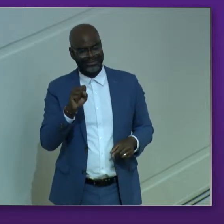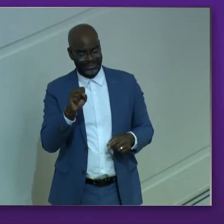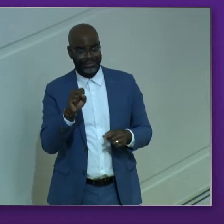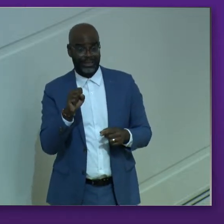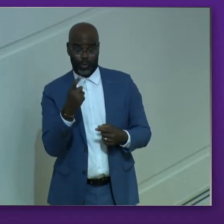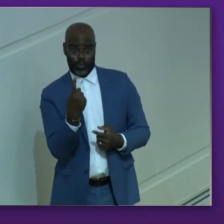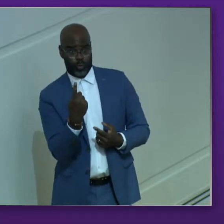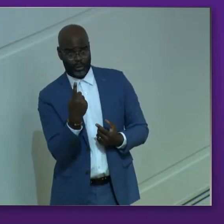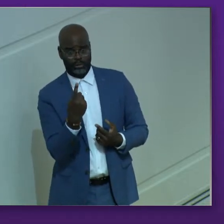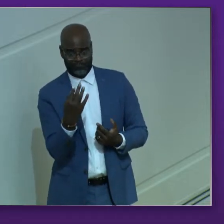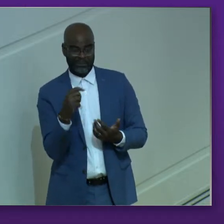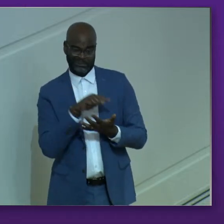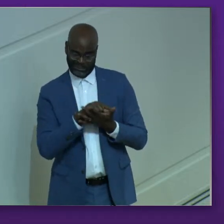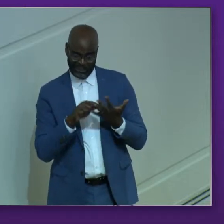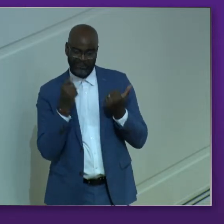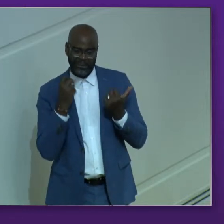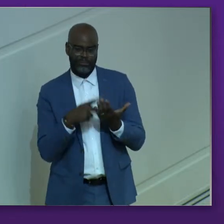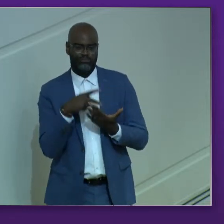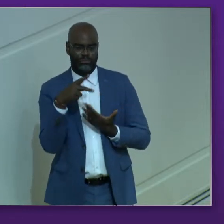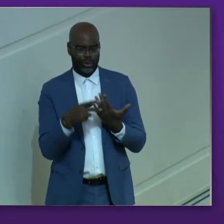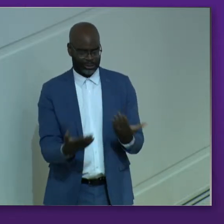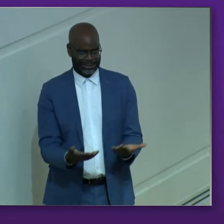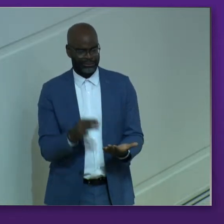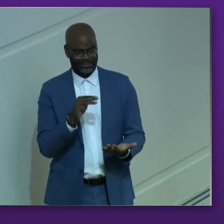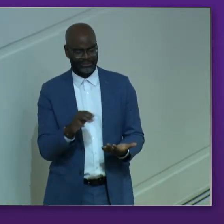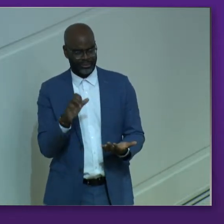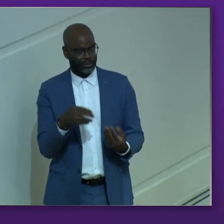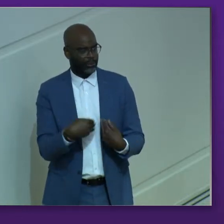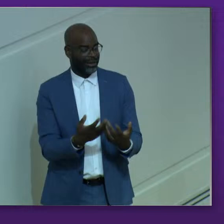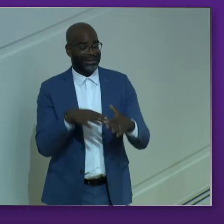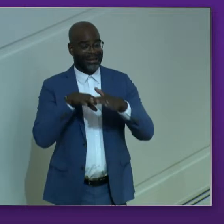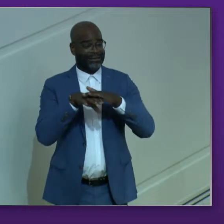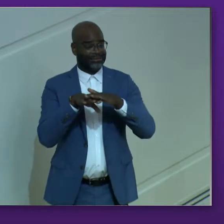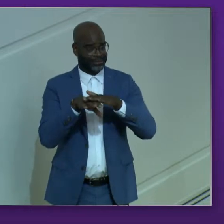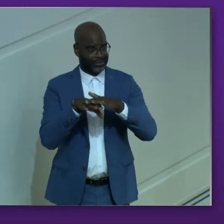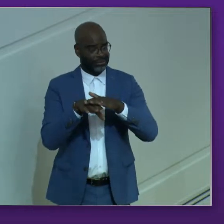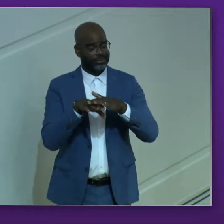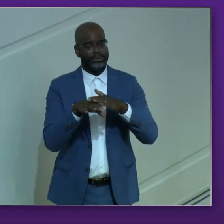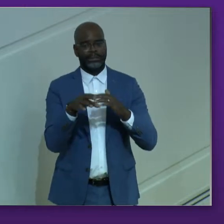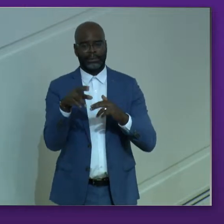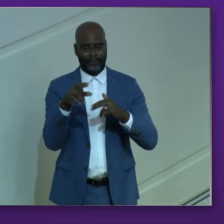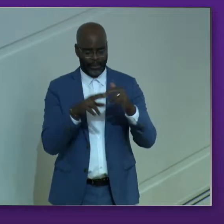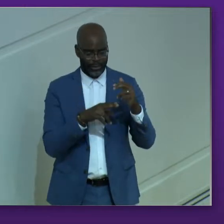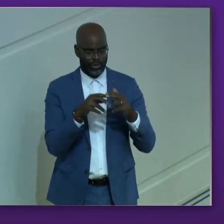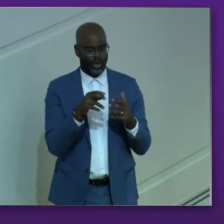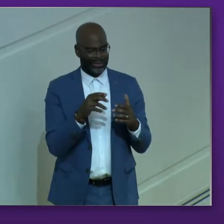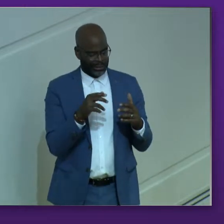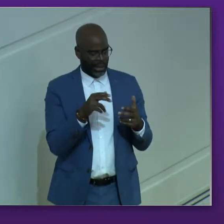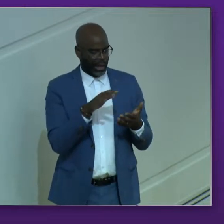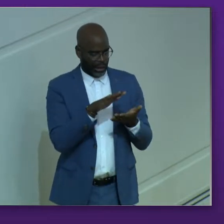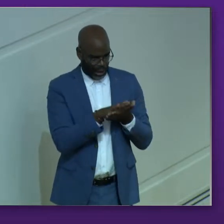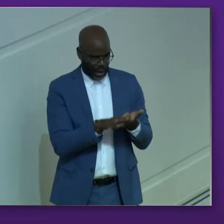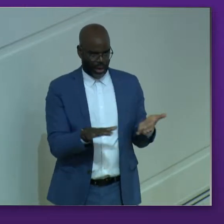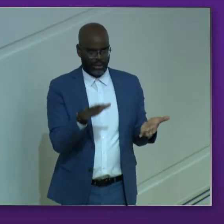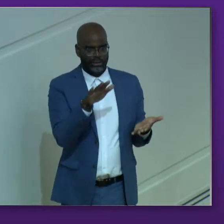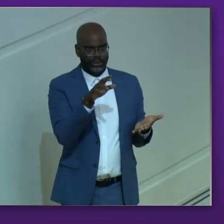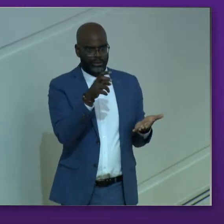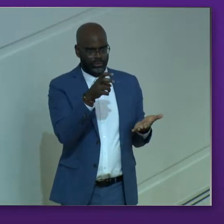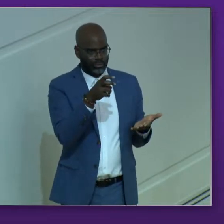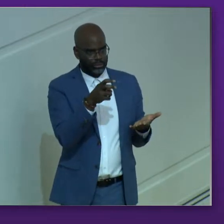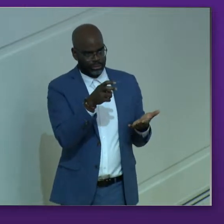ACES, IS ONE OF THE MANY